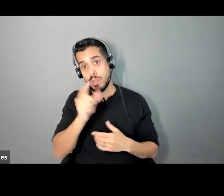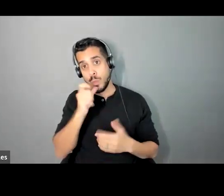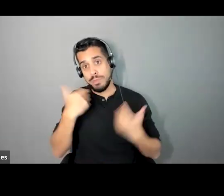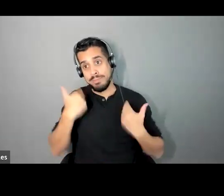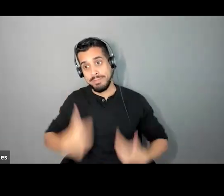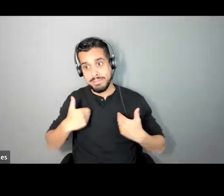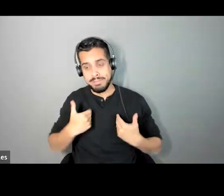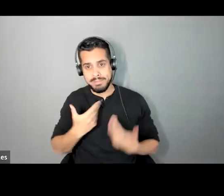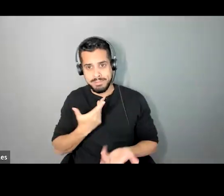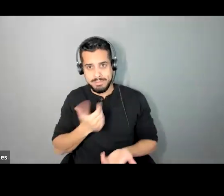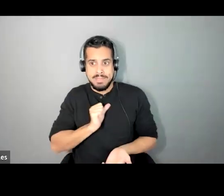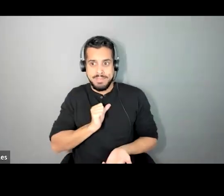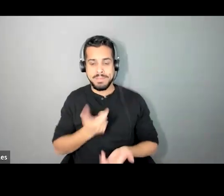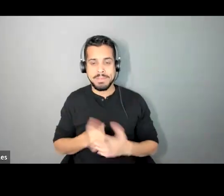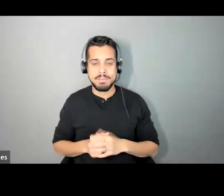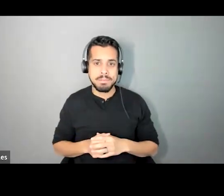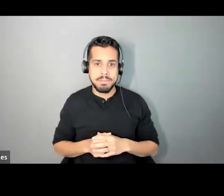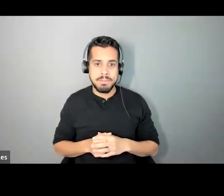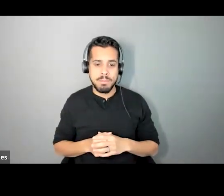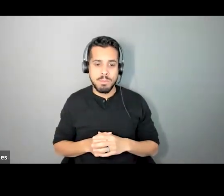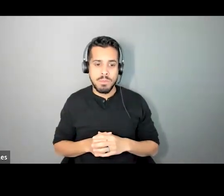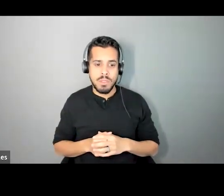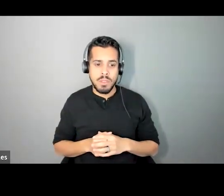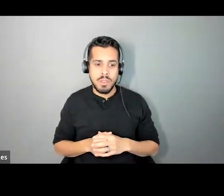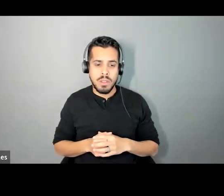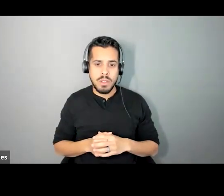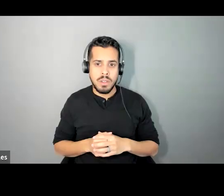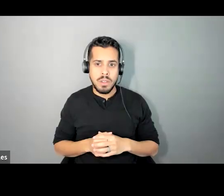So I'm-- I'm a-- uh... (stammers) been in technology--